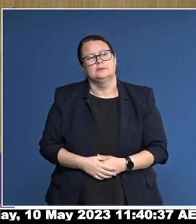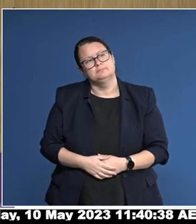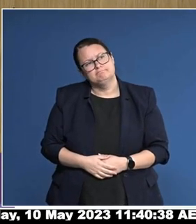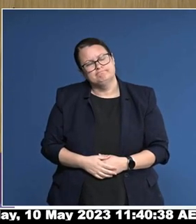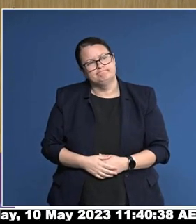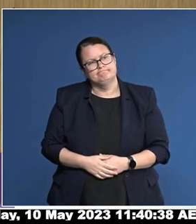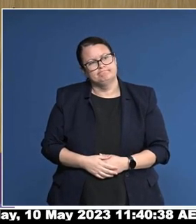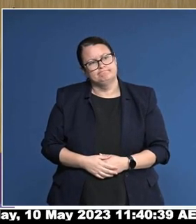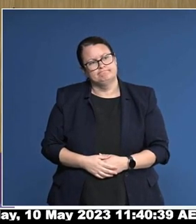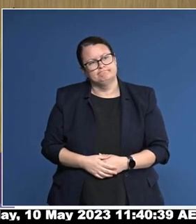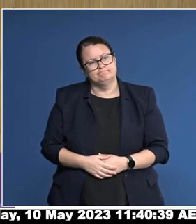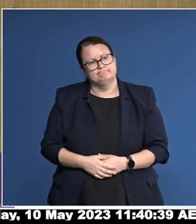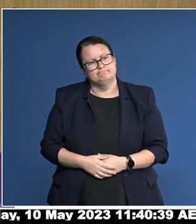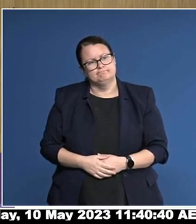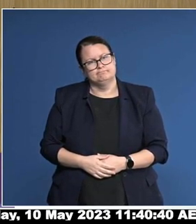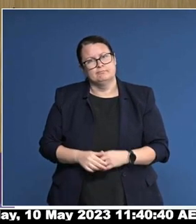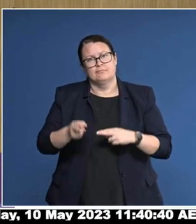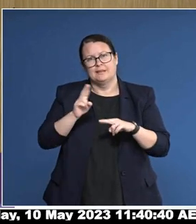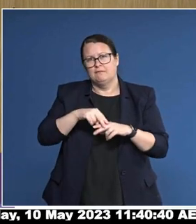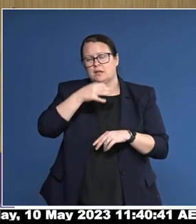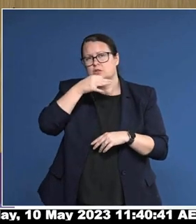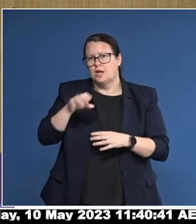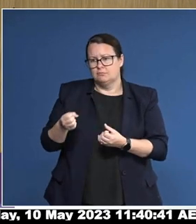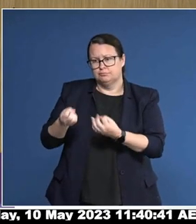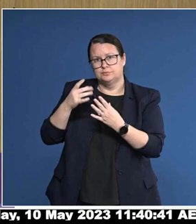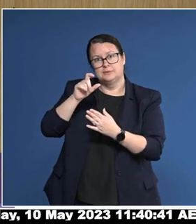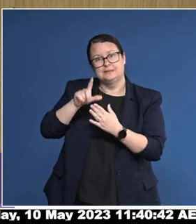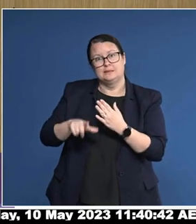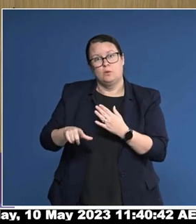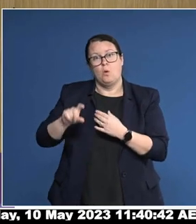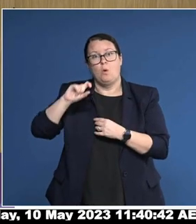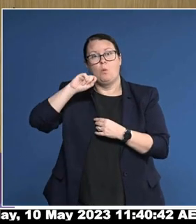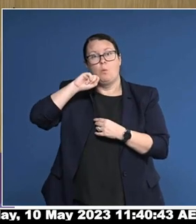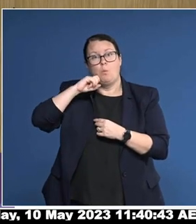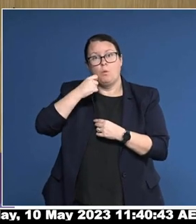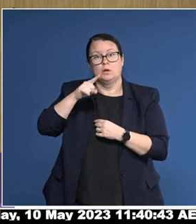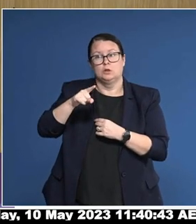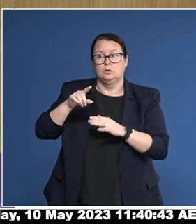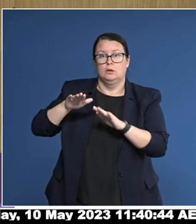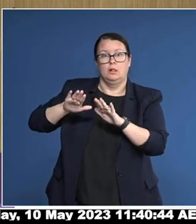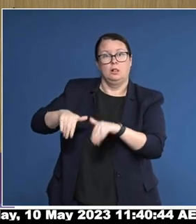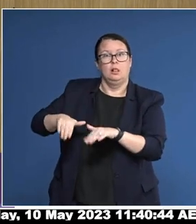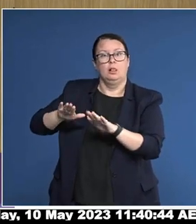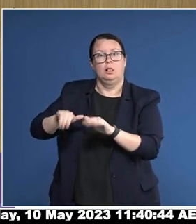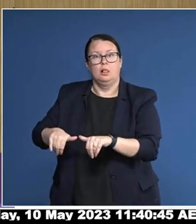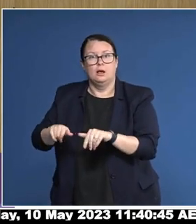that situation warrant the same decisions made by staff in the school?